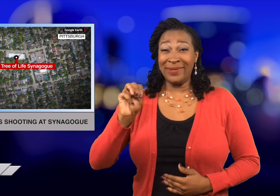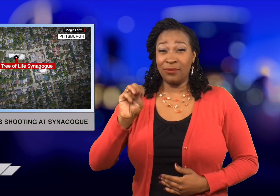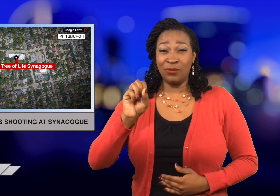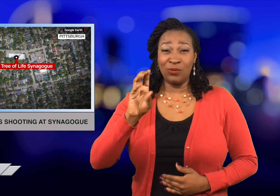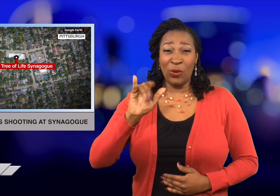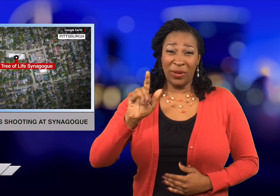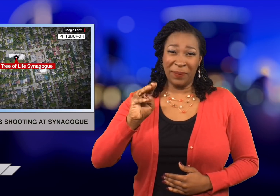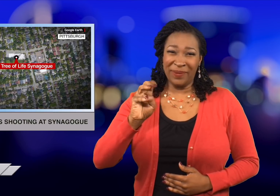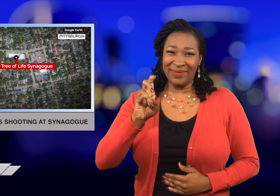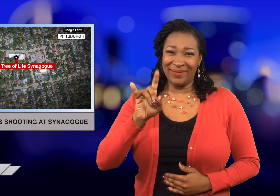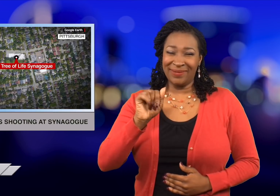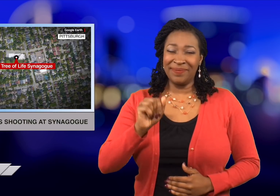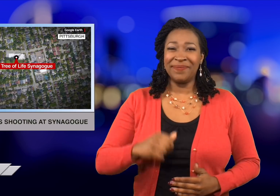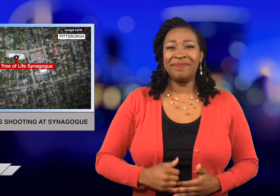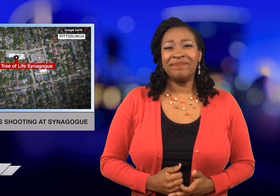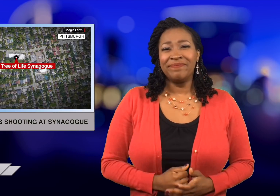Jews in posts on social media.